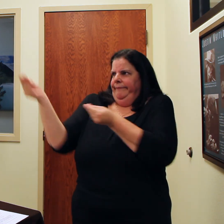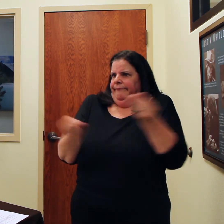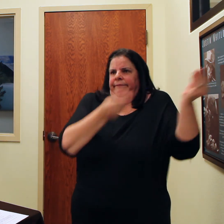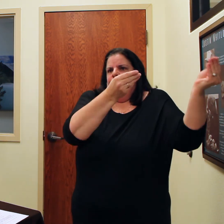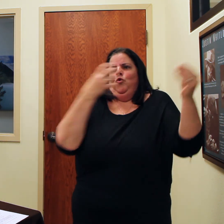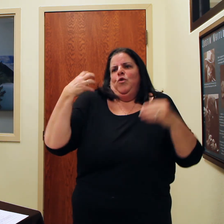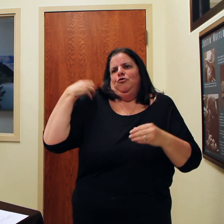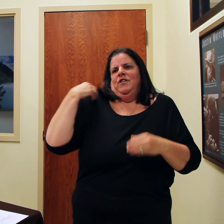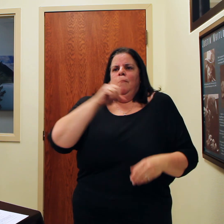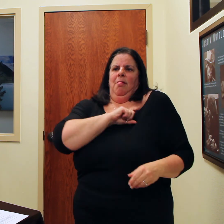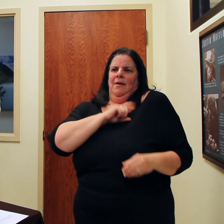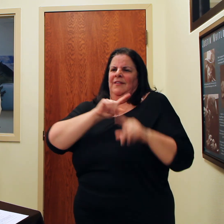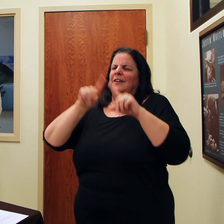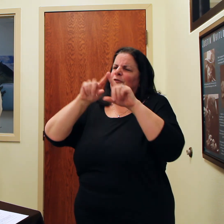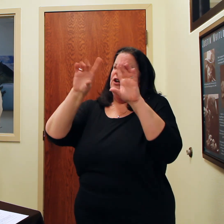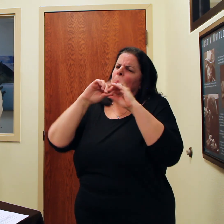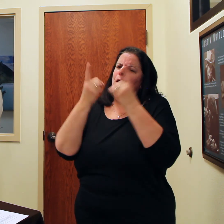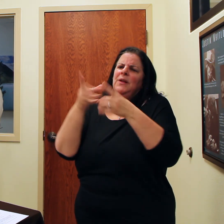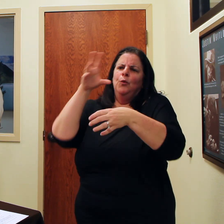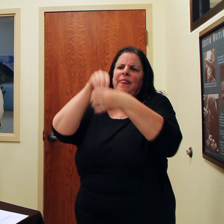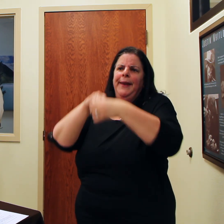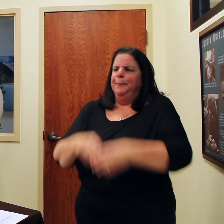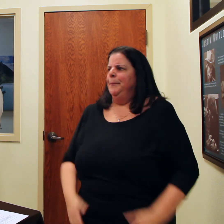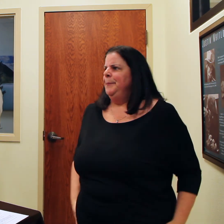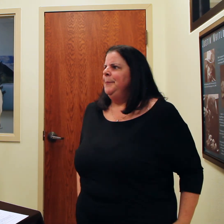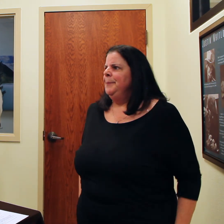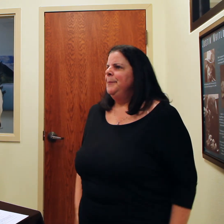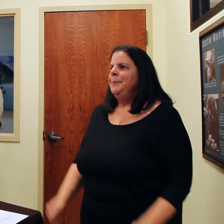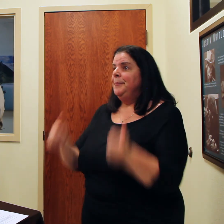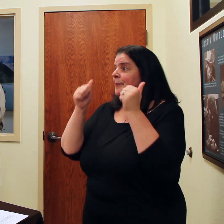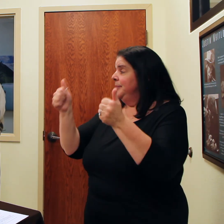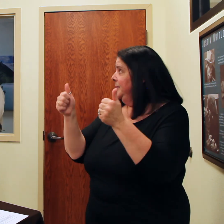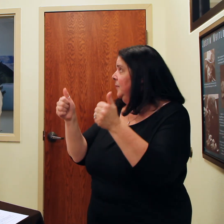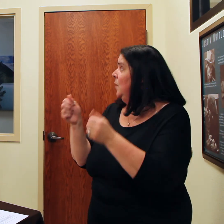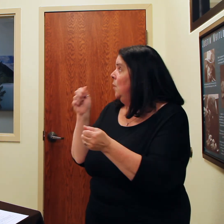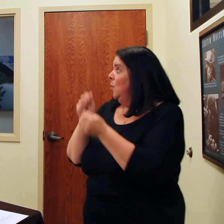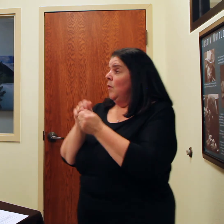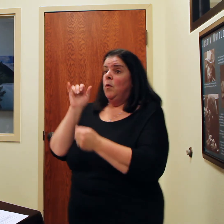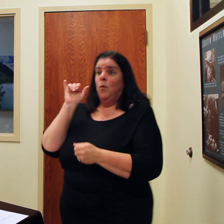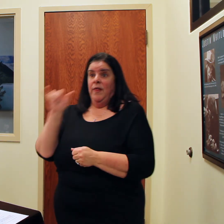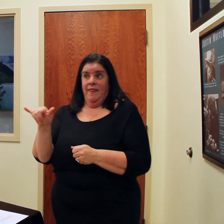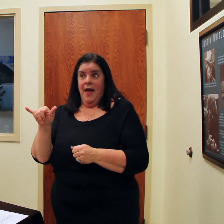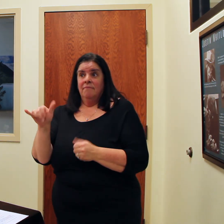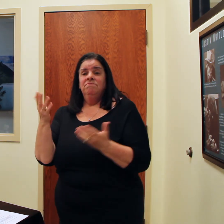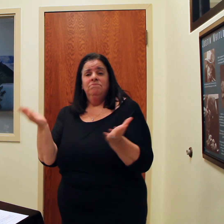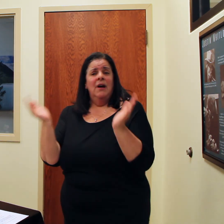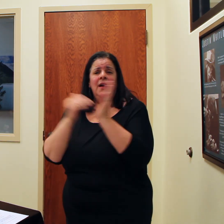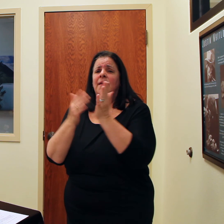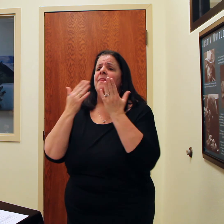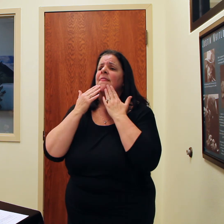and to the departments that they work within. Perfect, and with that, again, I want to thank everybody for showing up.